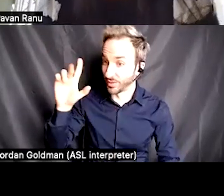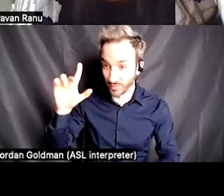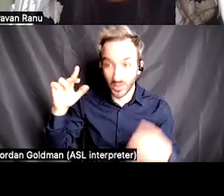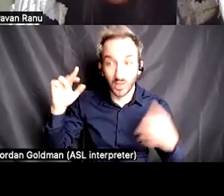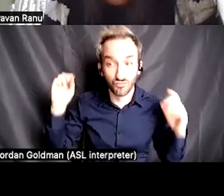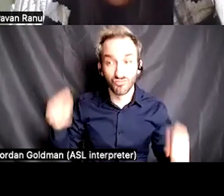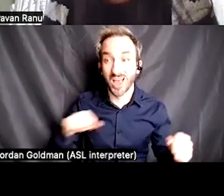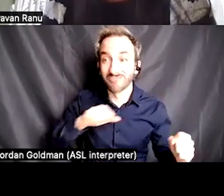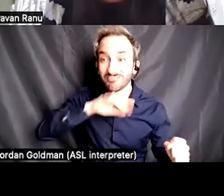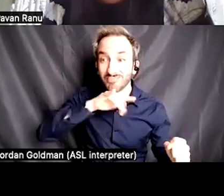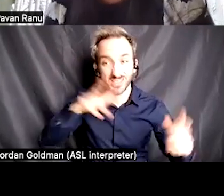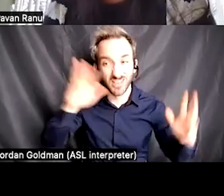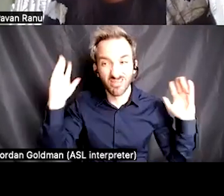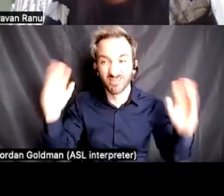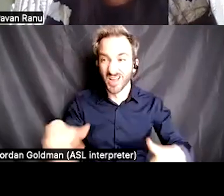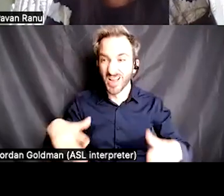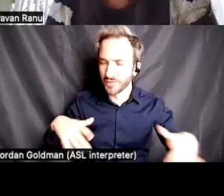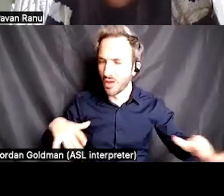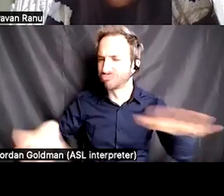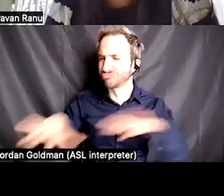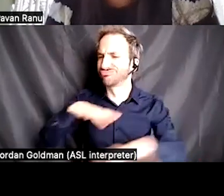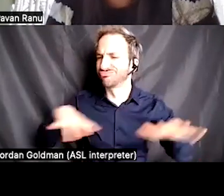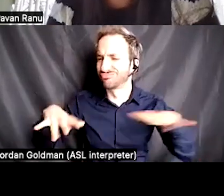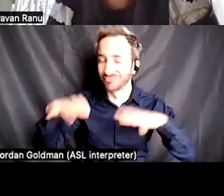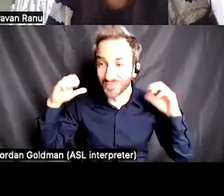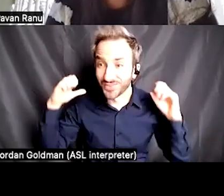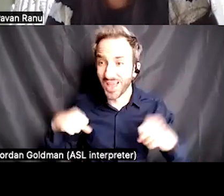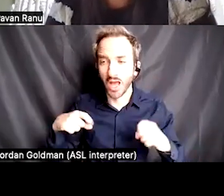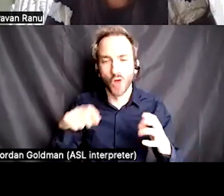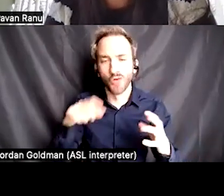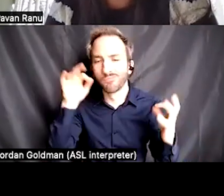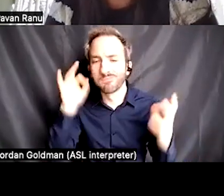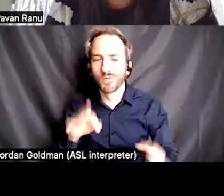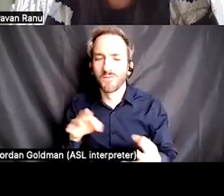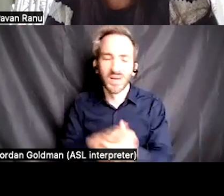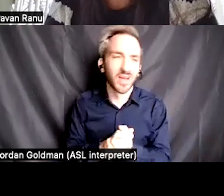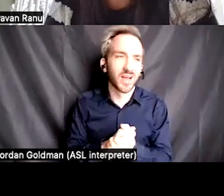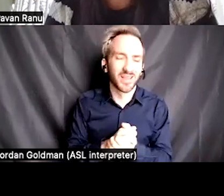and it's okay to be messy, and it's okay to be imperfect, and this is what Cluttercore is. So,